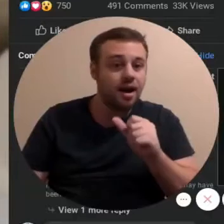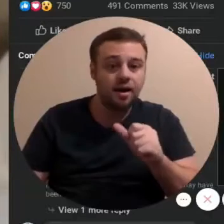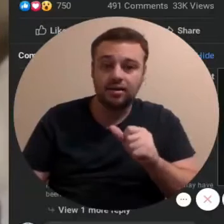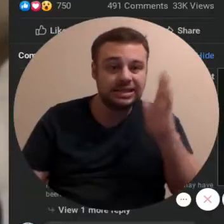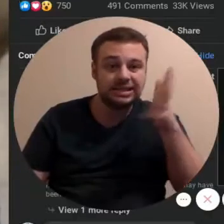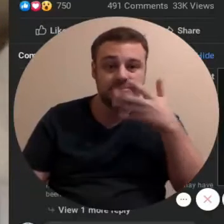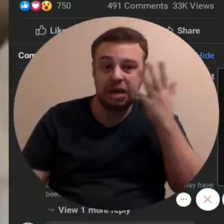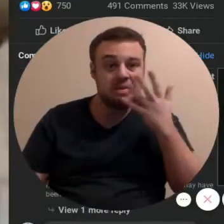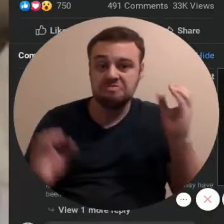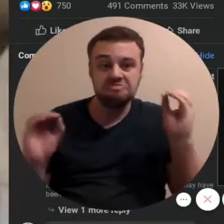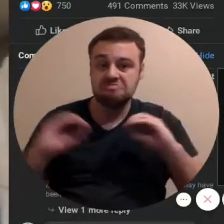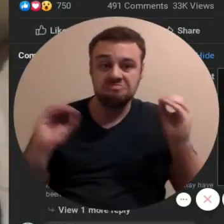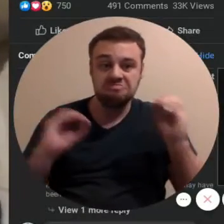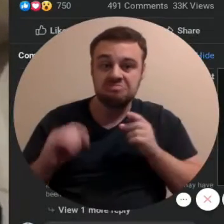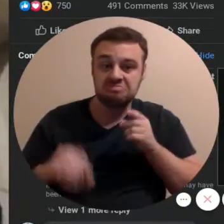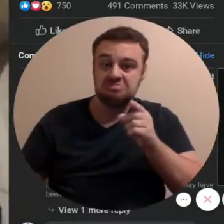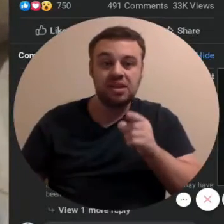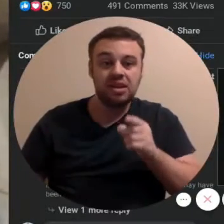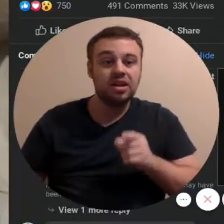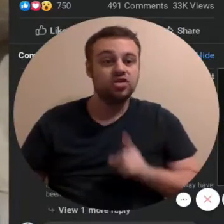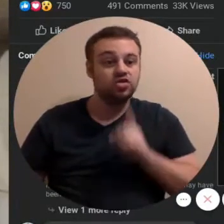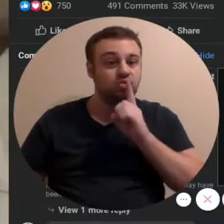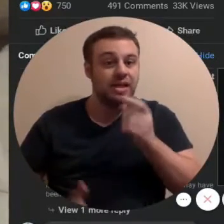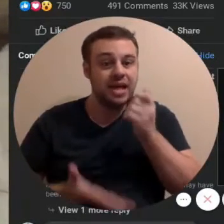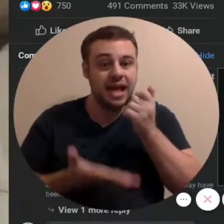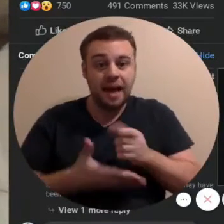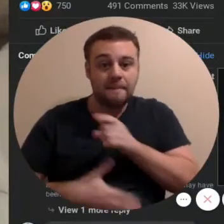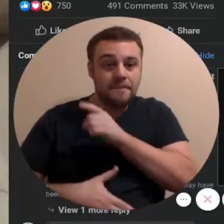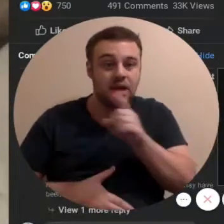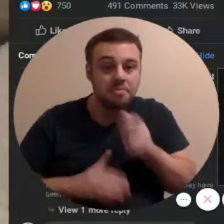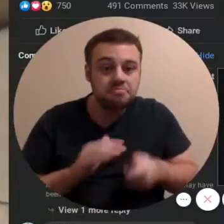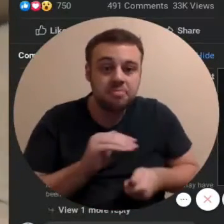that's to keep them disguised, in the wild. Erica: They really don't have a smell. Now I've